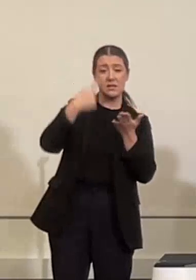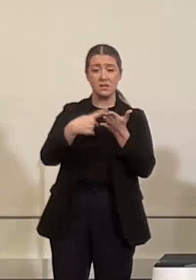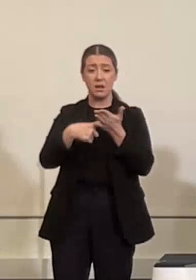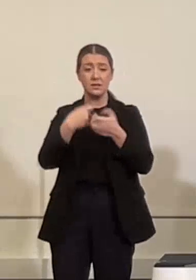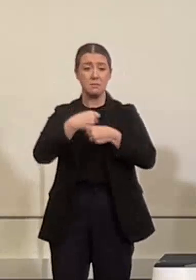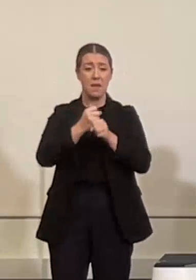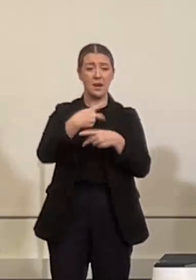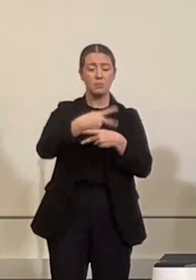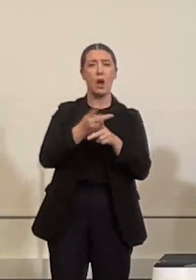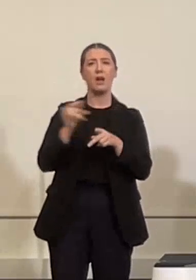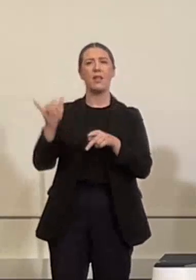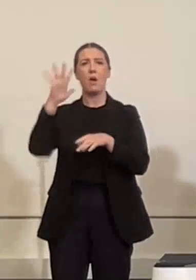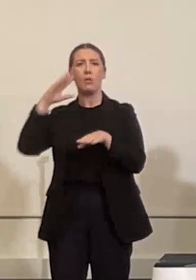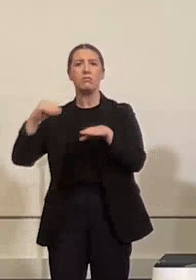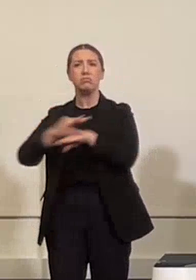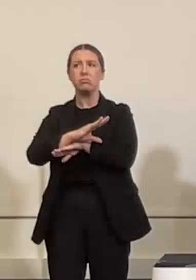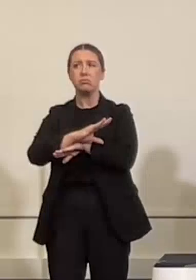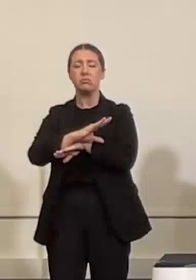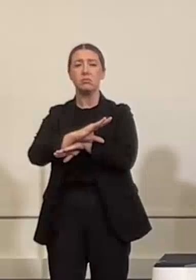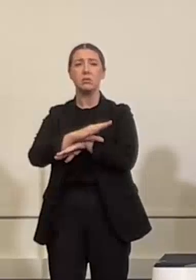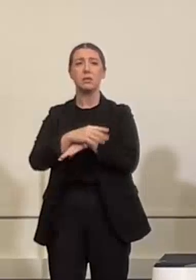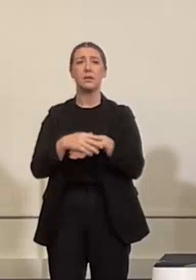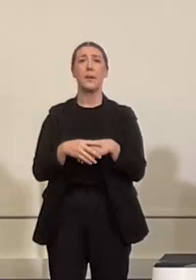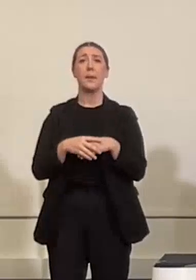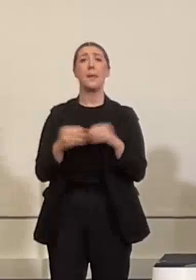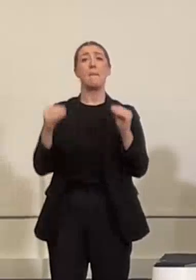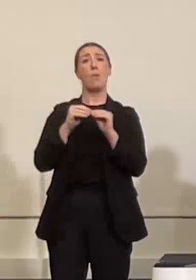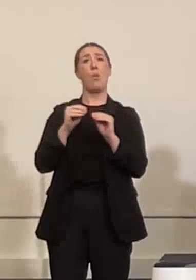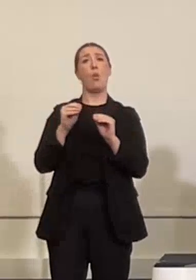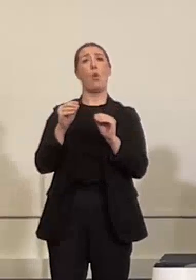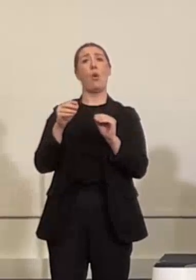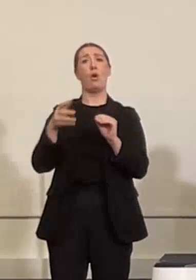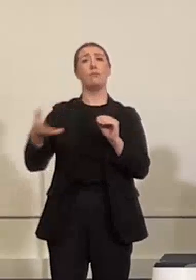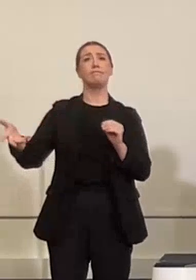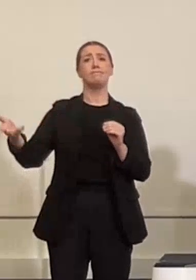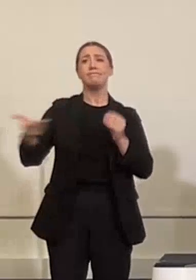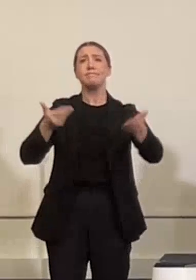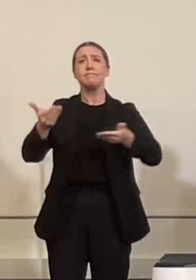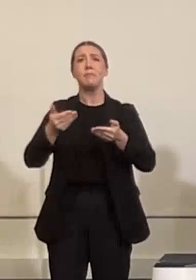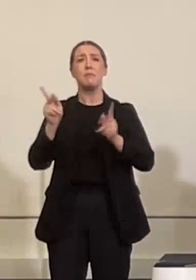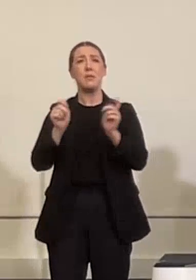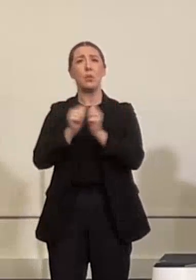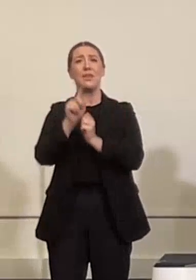And the more they're around, the more the teams understand it.